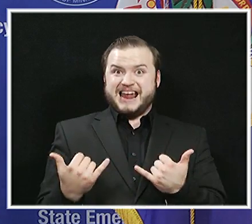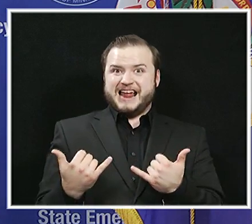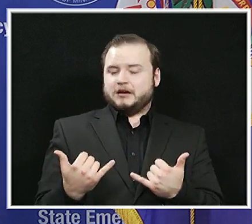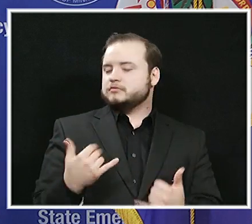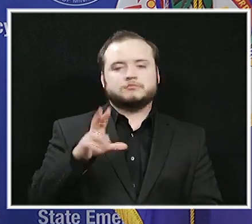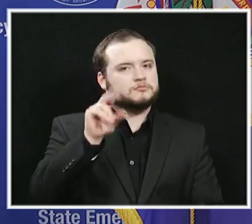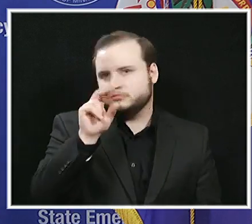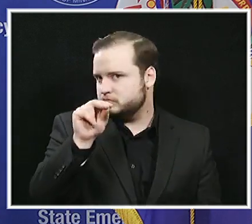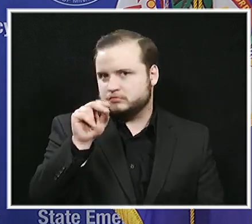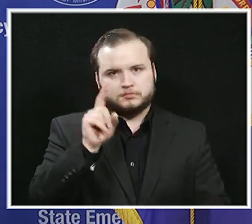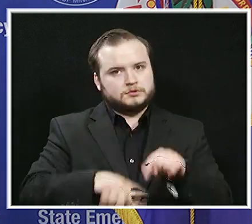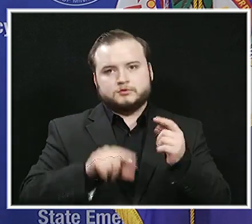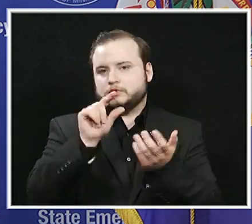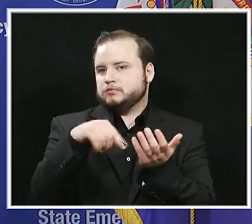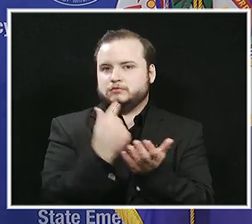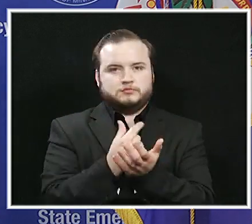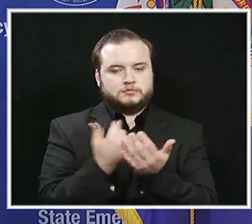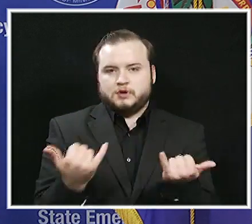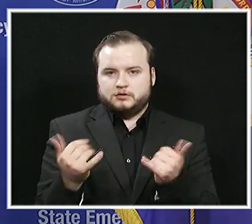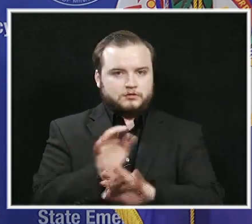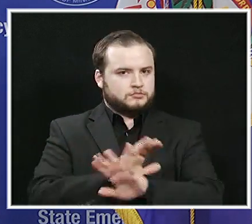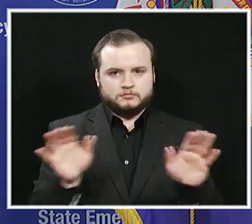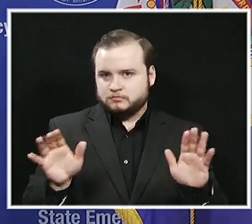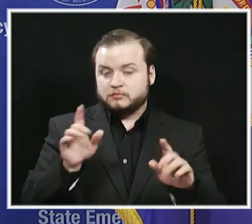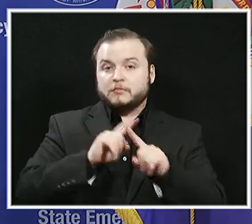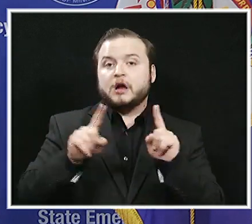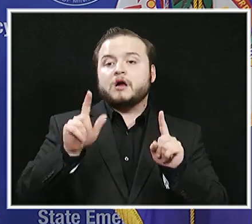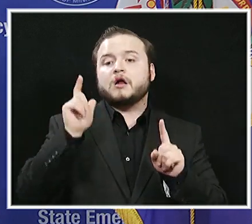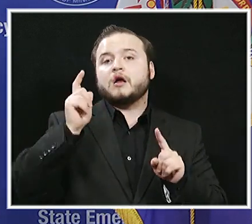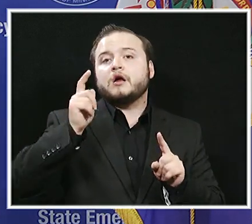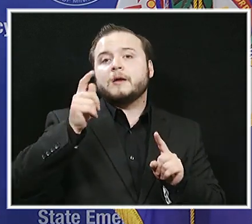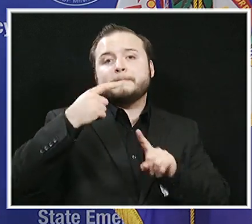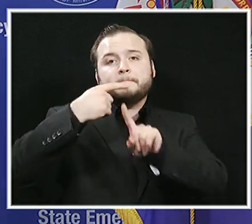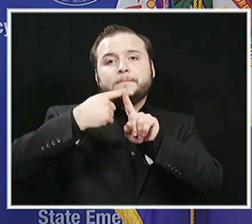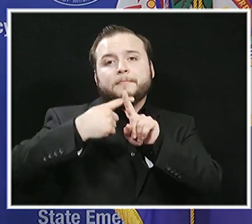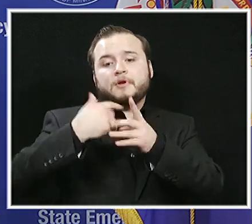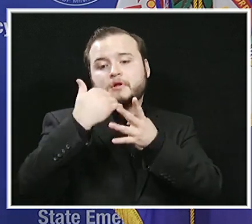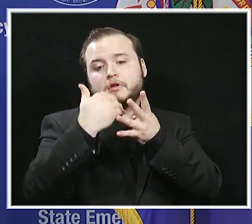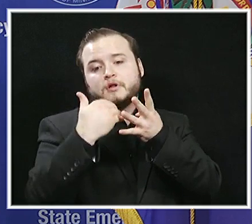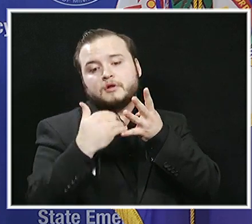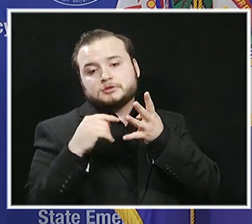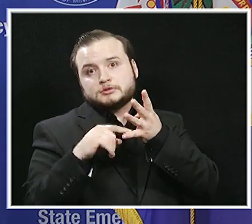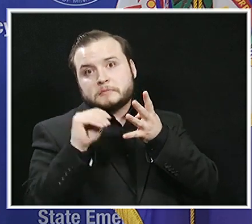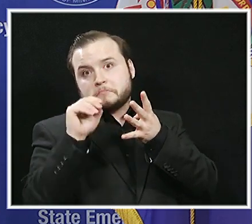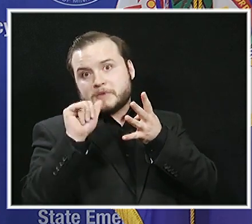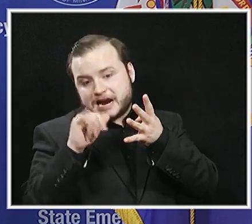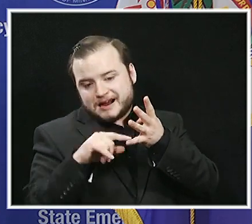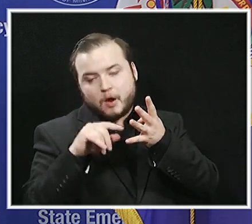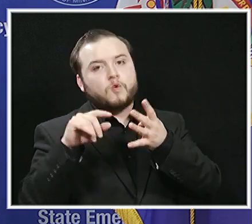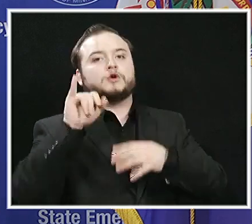At this point in time if it were today I would say no, we couldn't do them today. Can we do them by the end of May or June? Potentially.